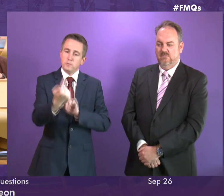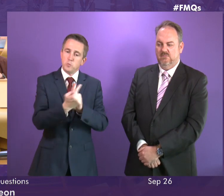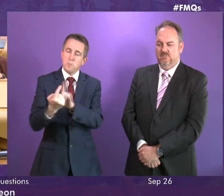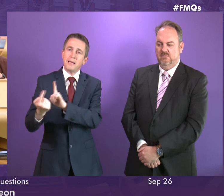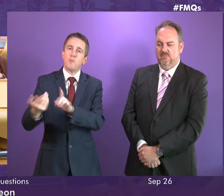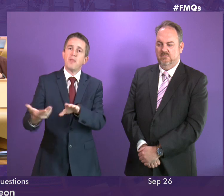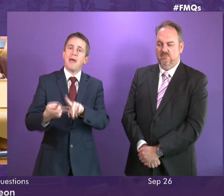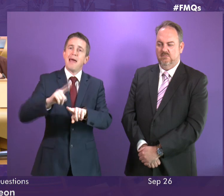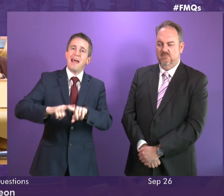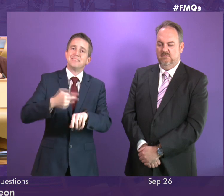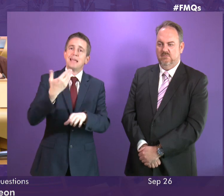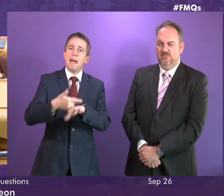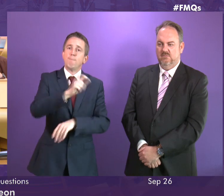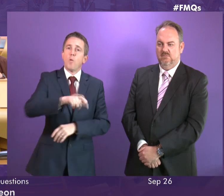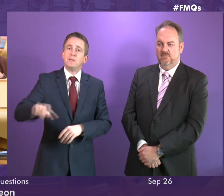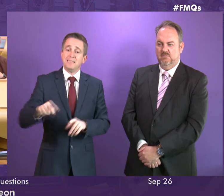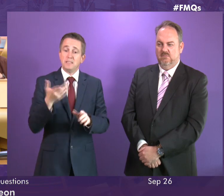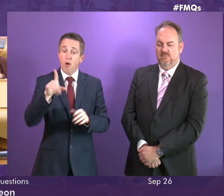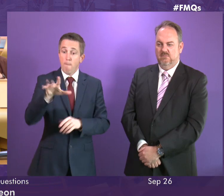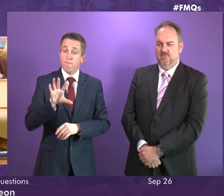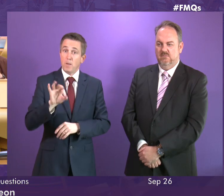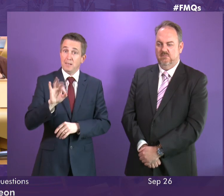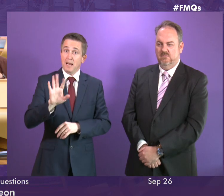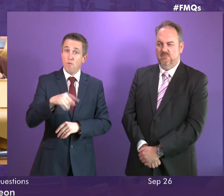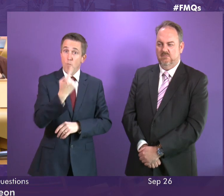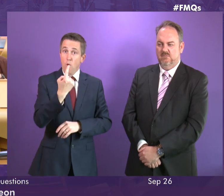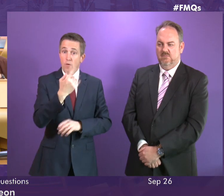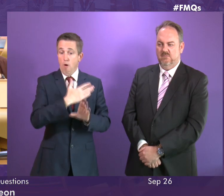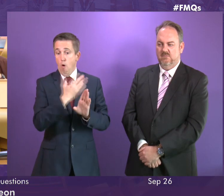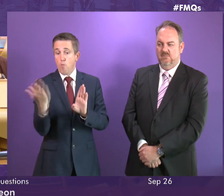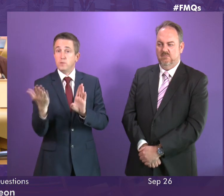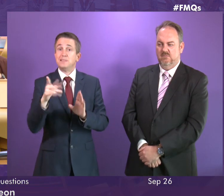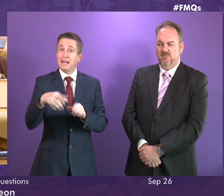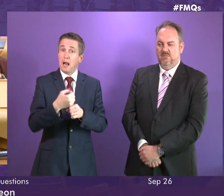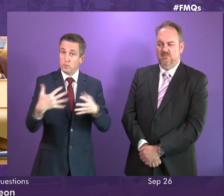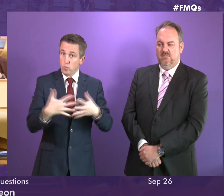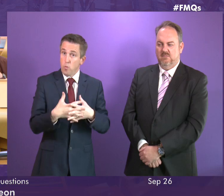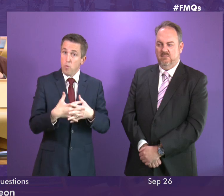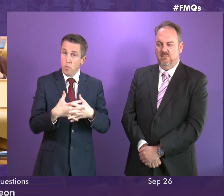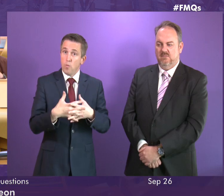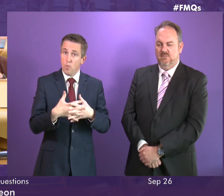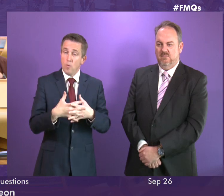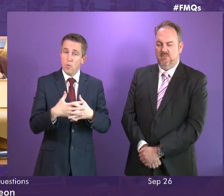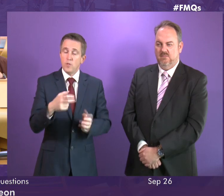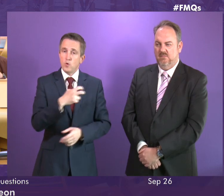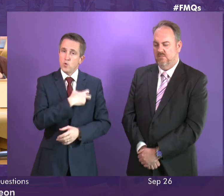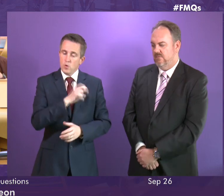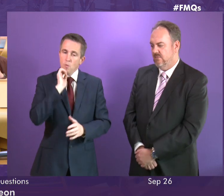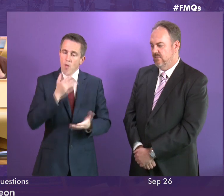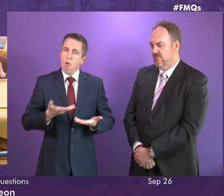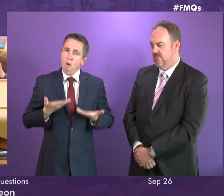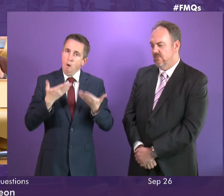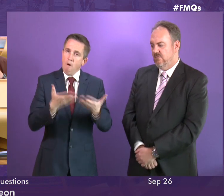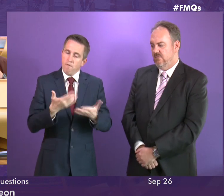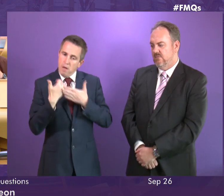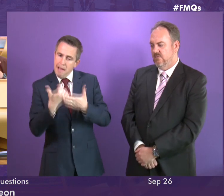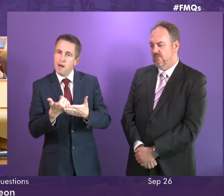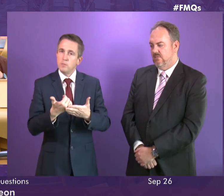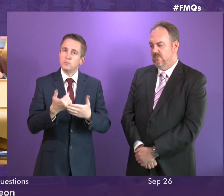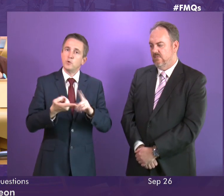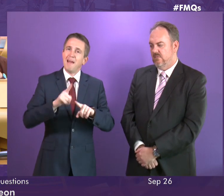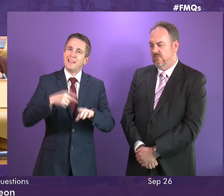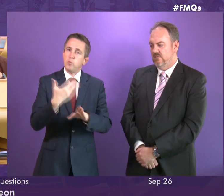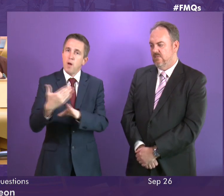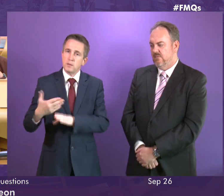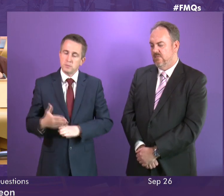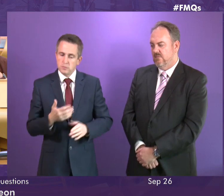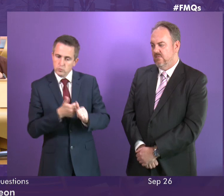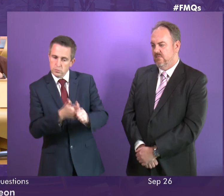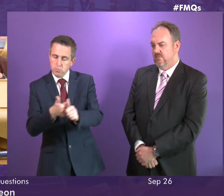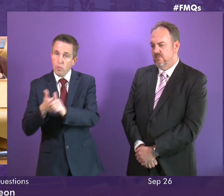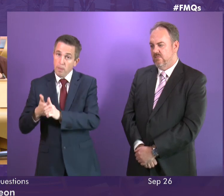offices in Glasgow on Monday from 1 o’clock to 5 o’clock to offer help to former employees.